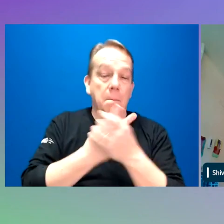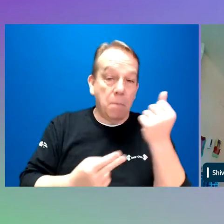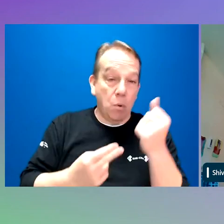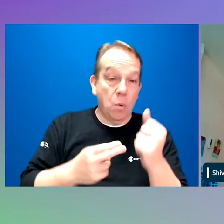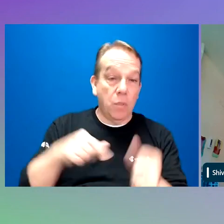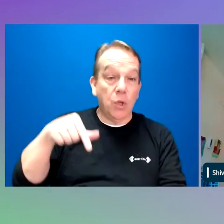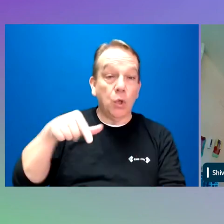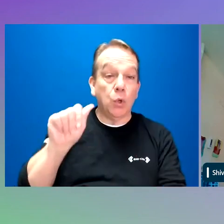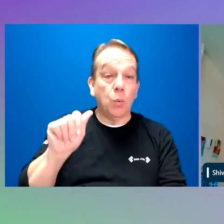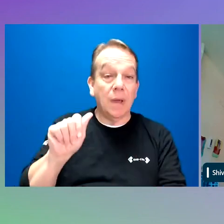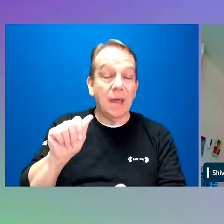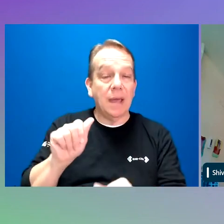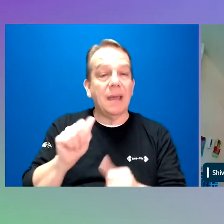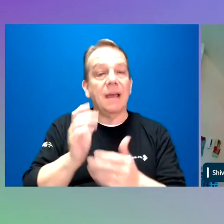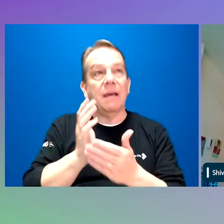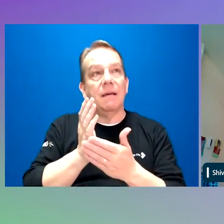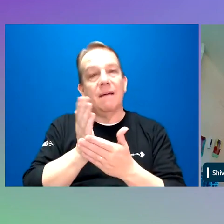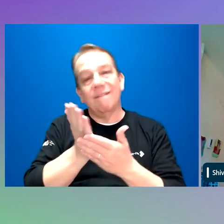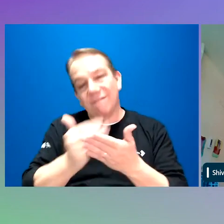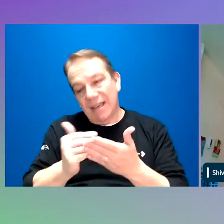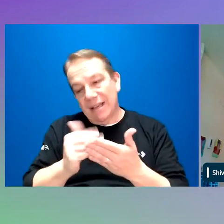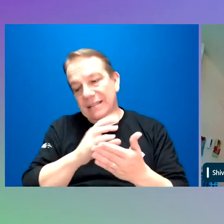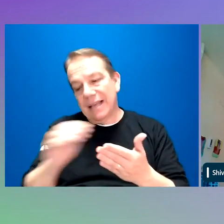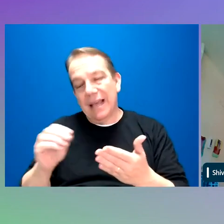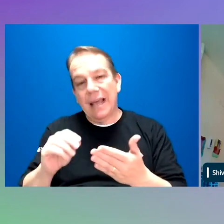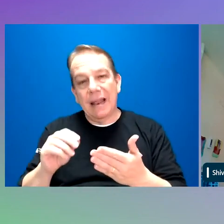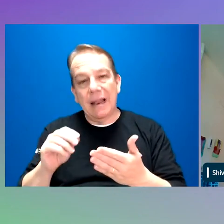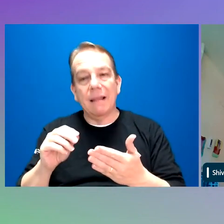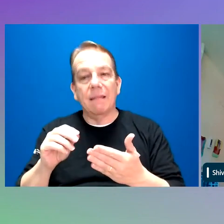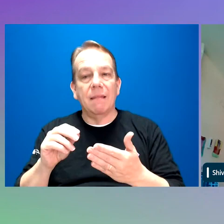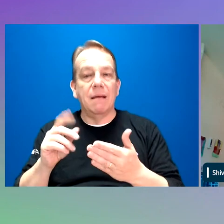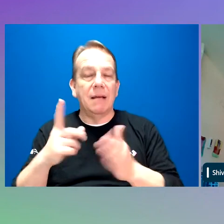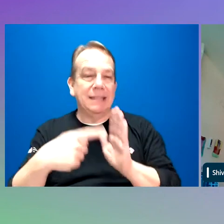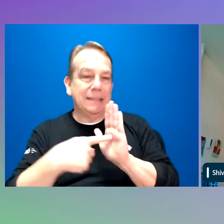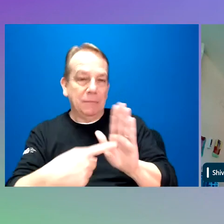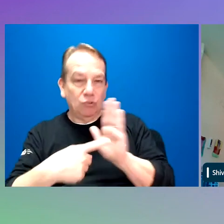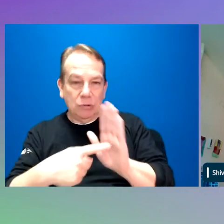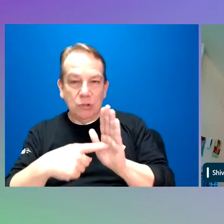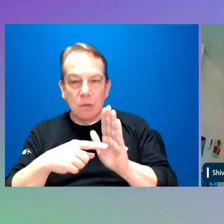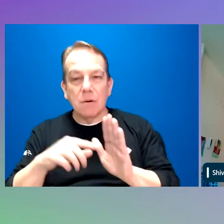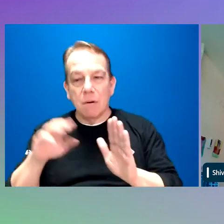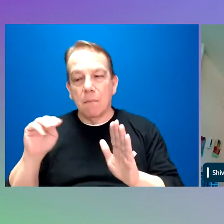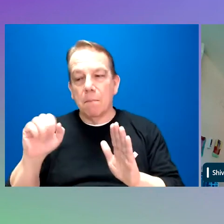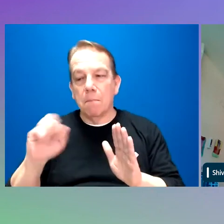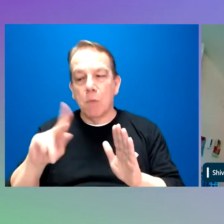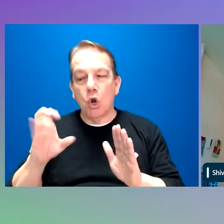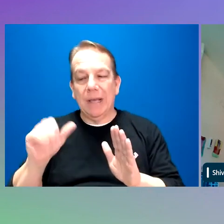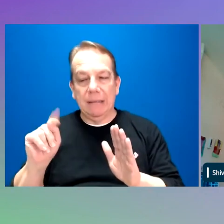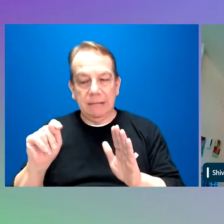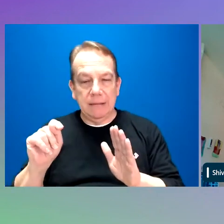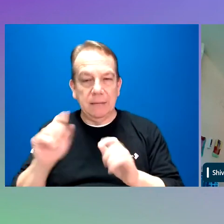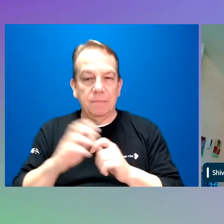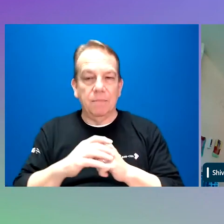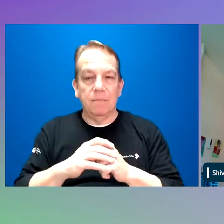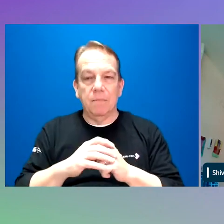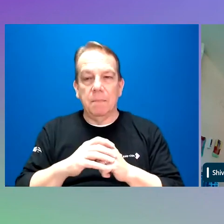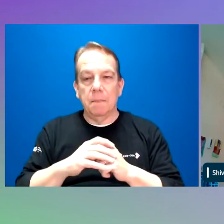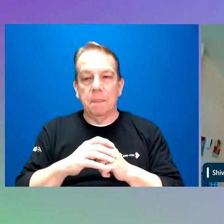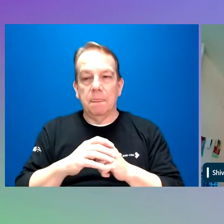well as within the dev